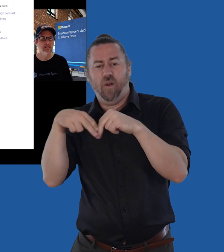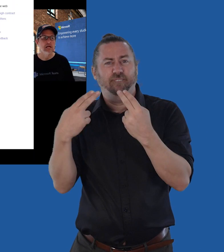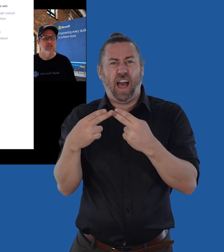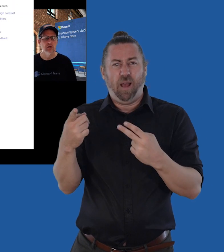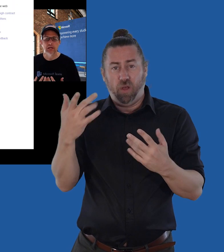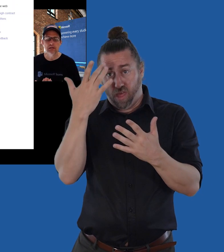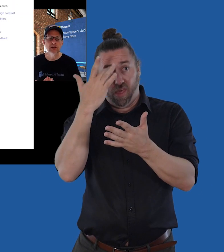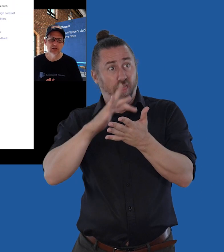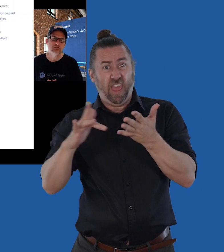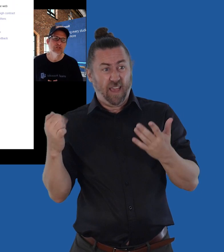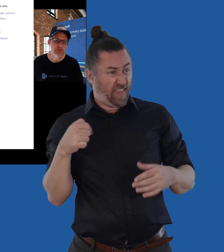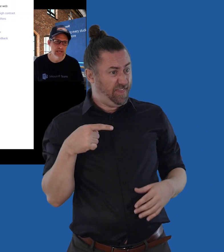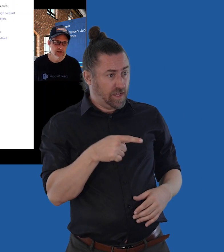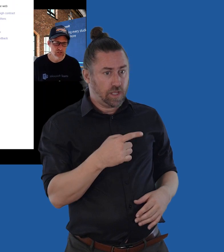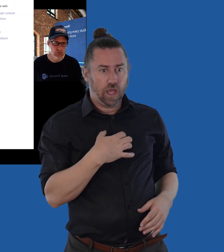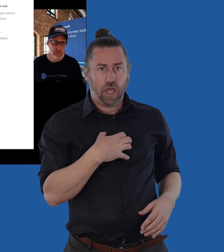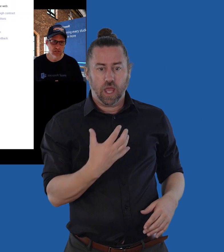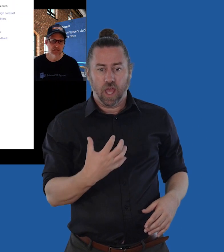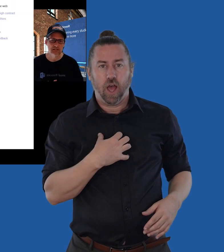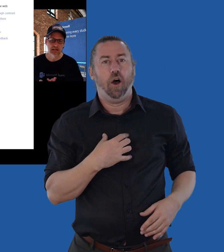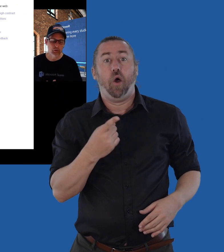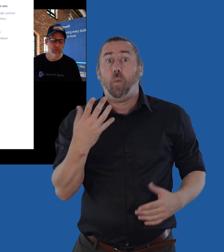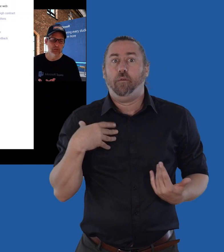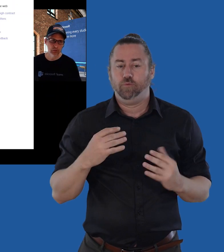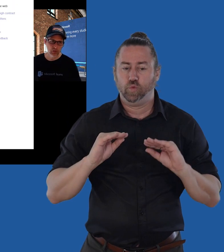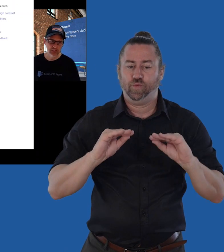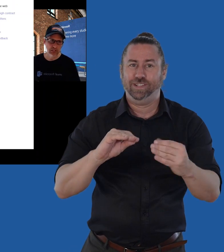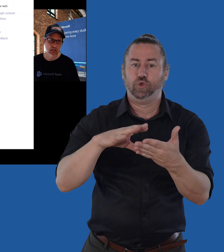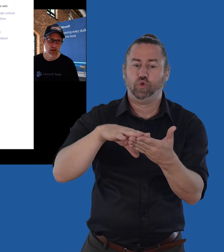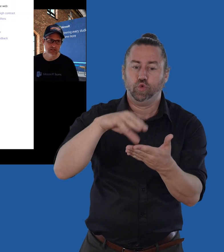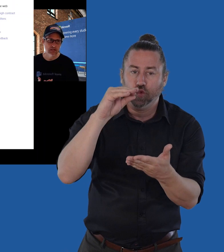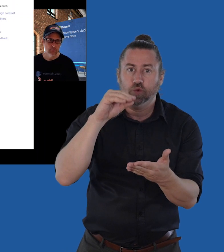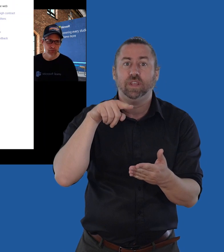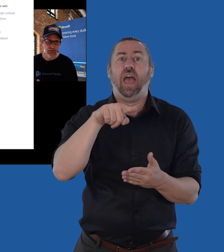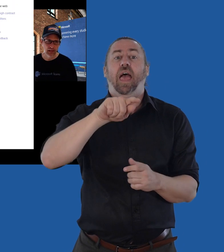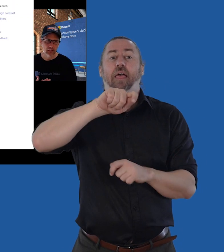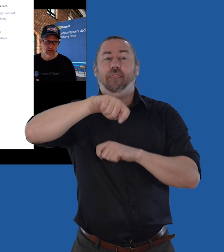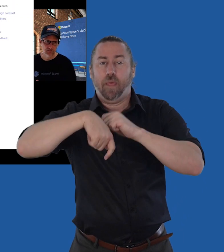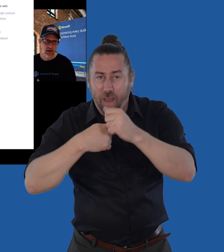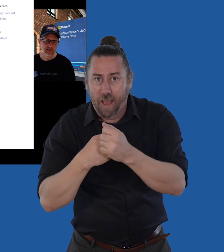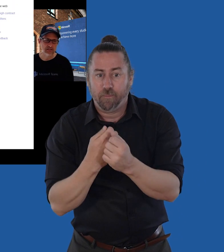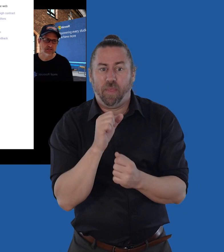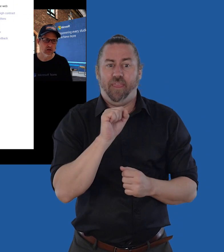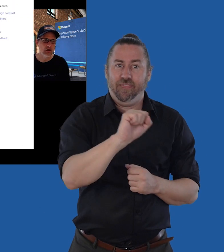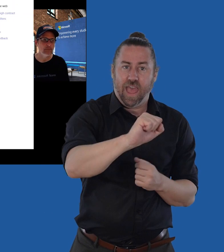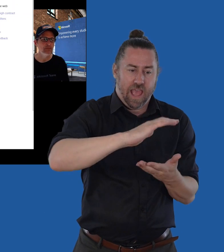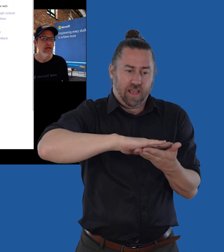So, we need to introduce our students to this to help them to personalise their devices. Alright.